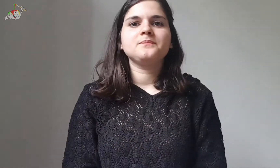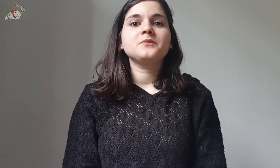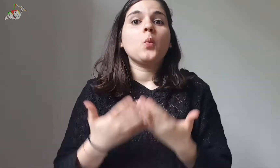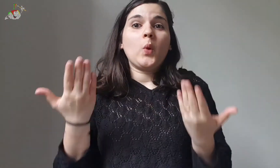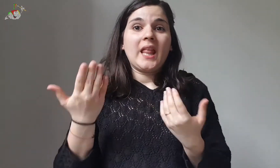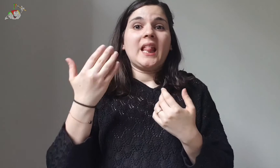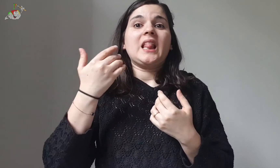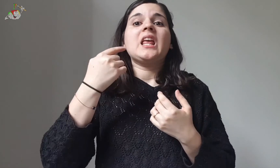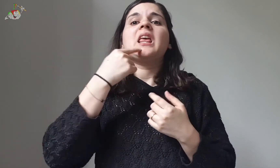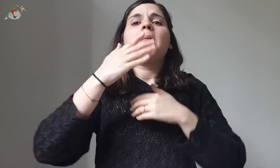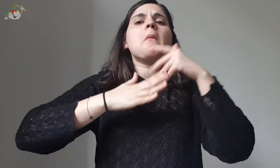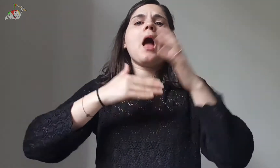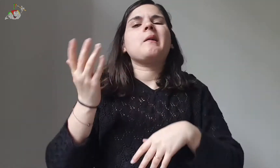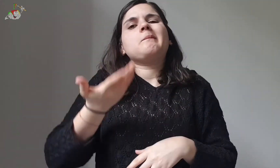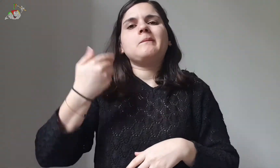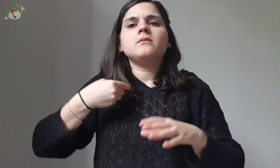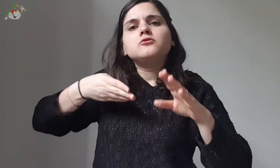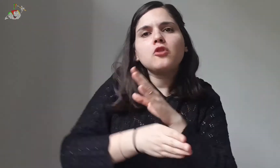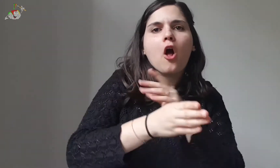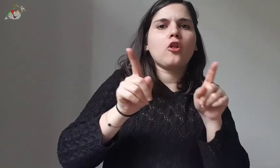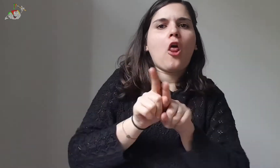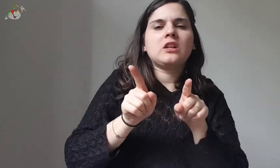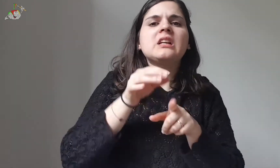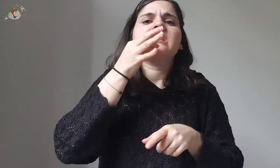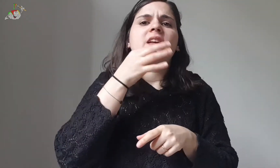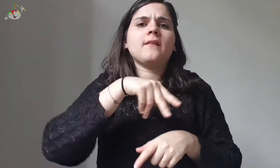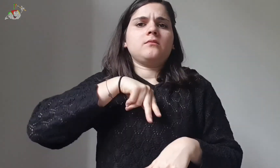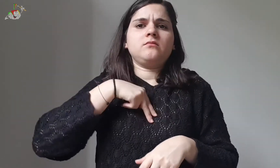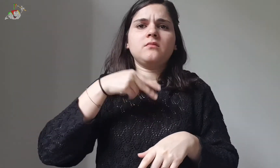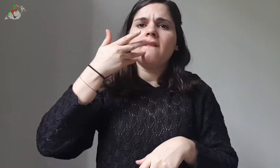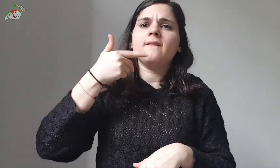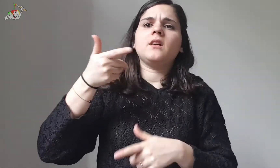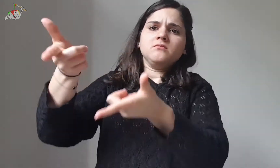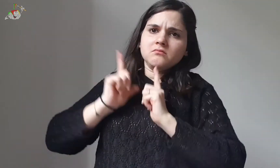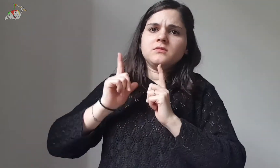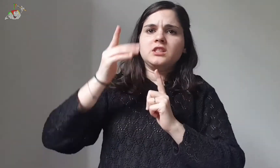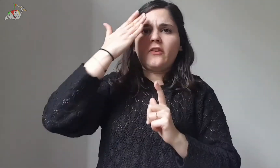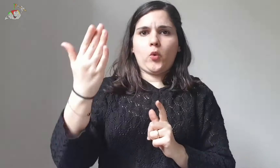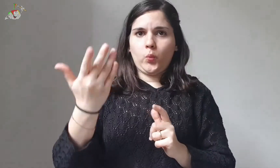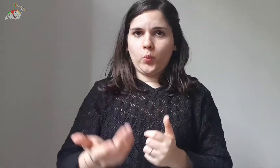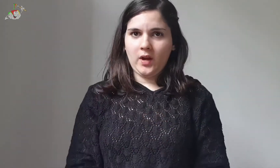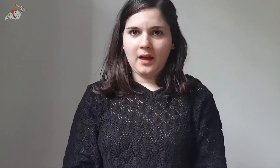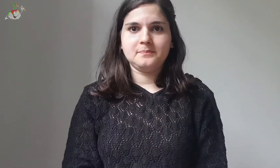So who cares and passes the same under the ladder is as if he wanted to recall bad luck.